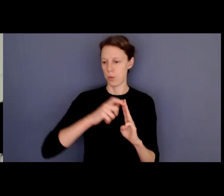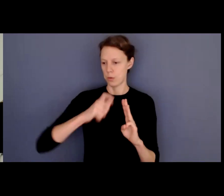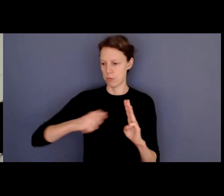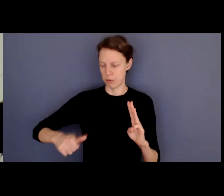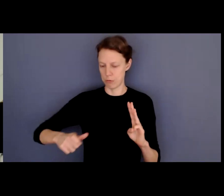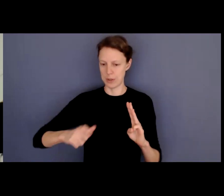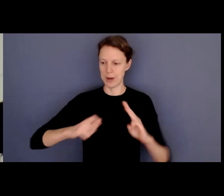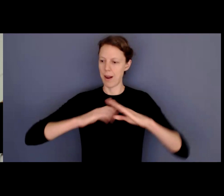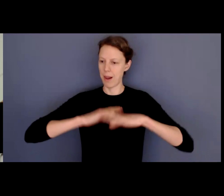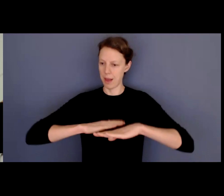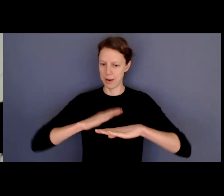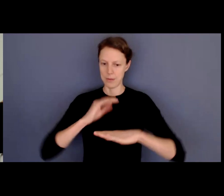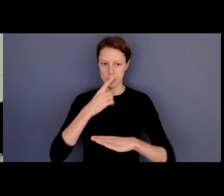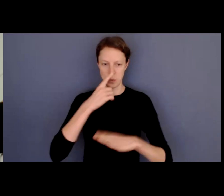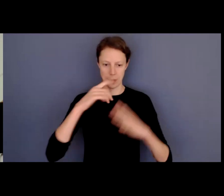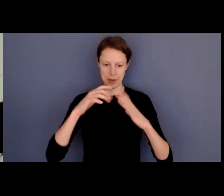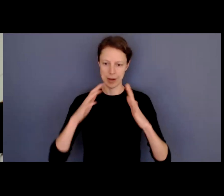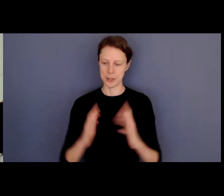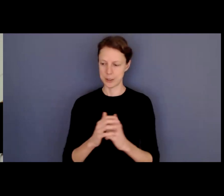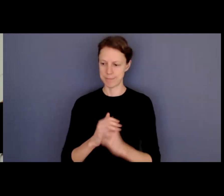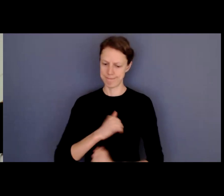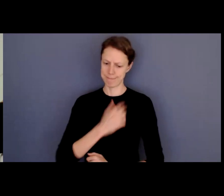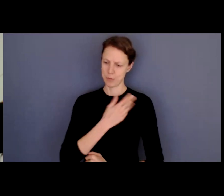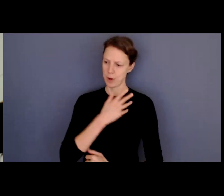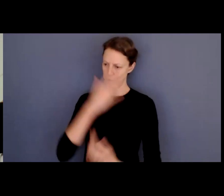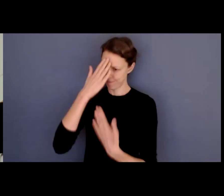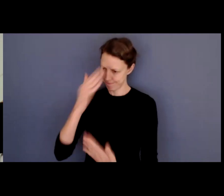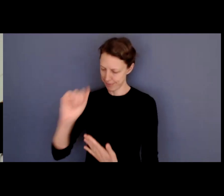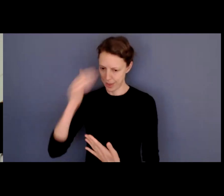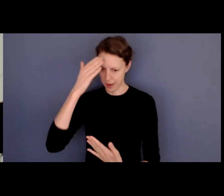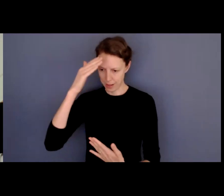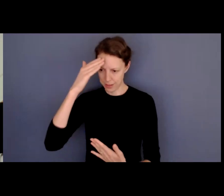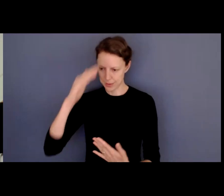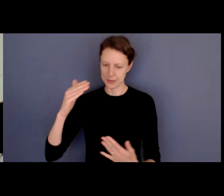pay respect to their elders and to all the generations of Wurundjeri people who've nurtured and nourished this land